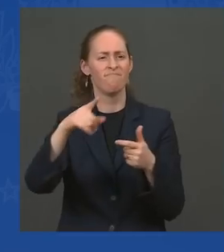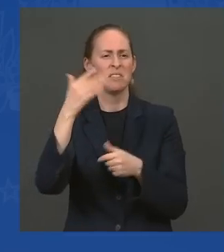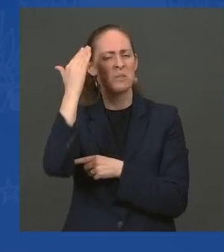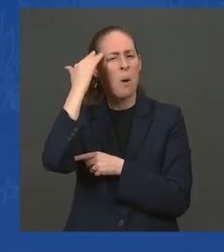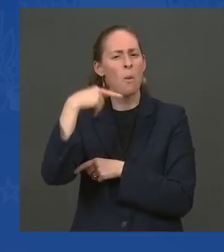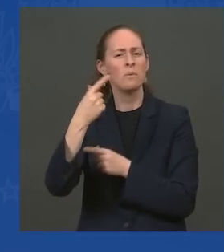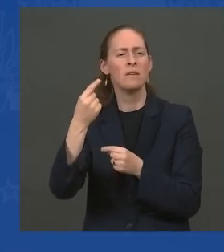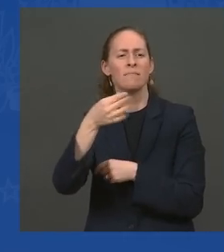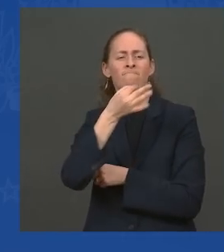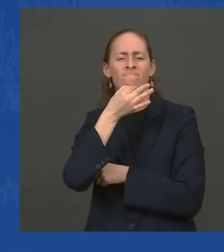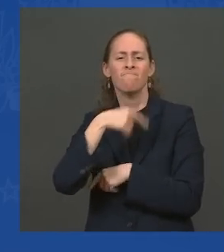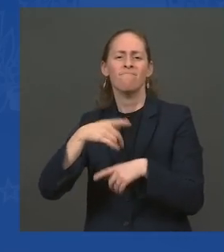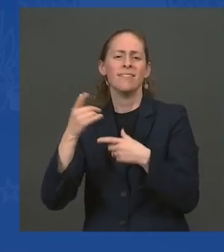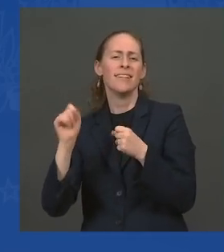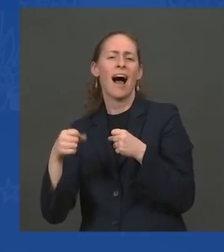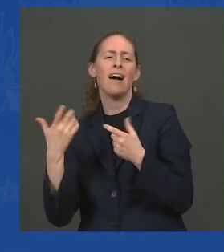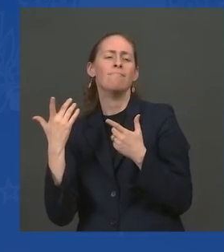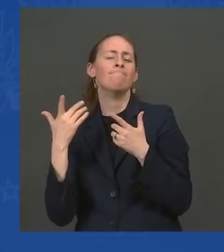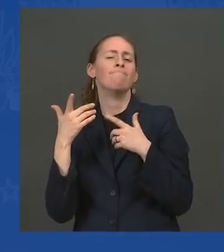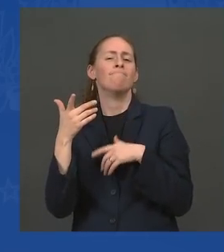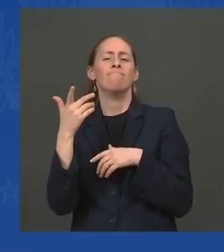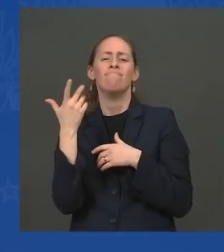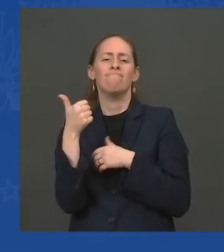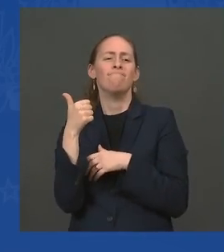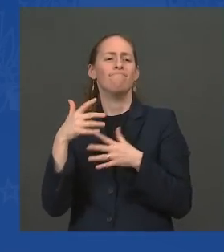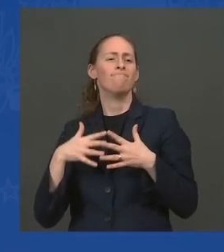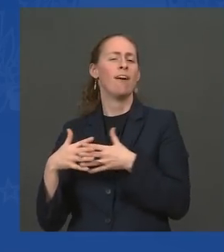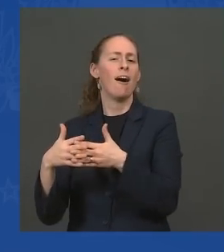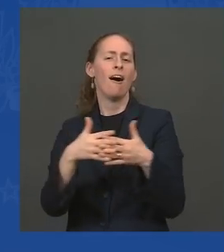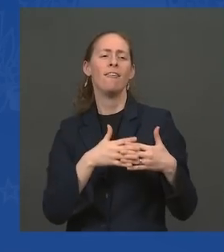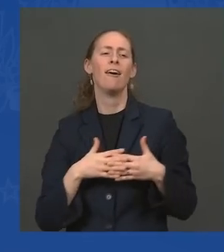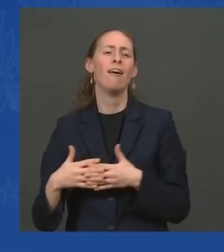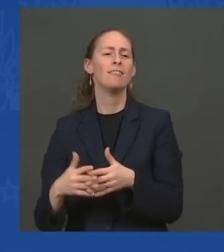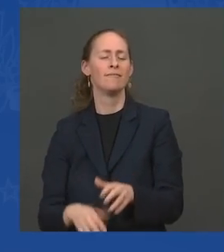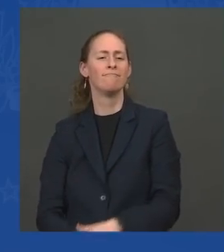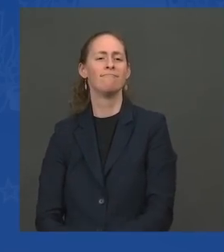I have no problem with people on the -- Wall Street bankers and others -- fine --